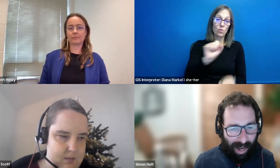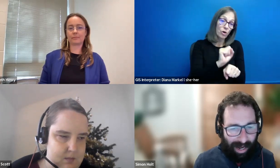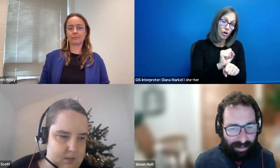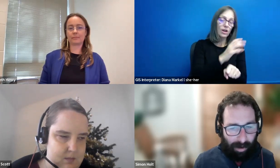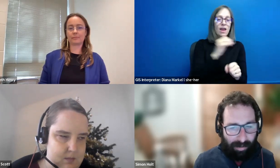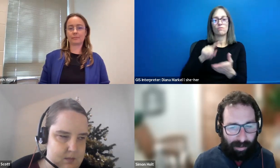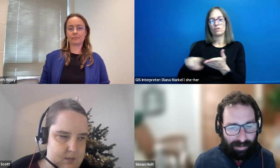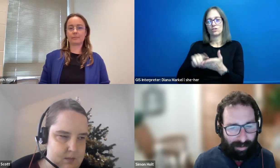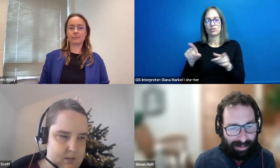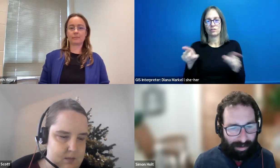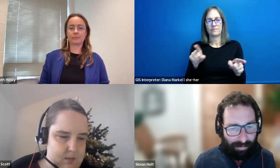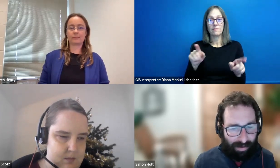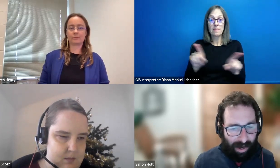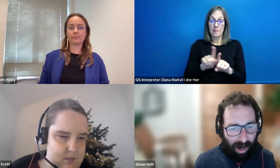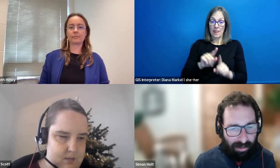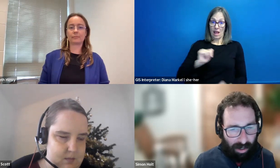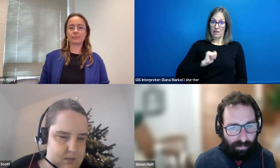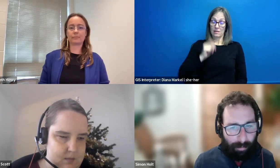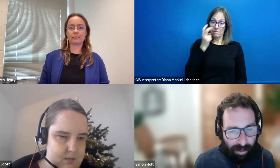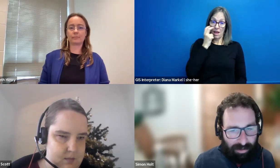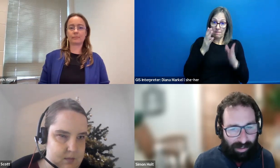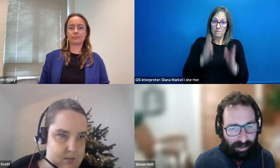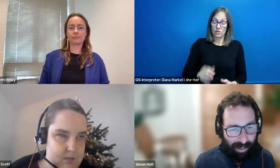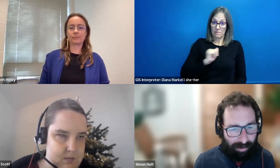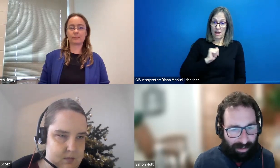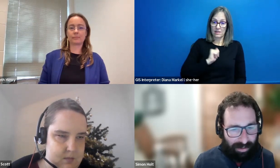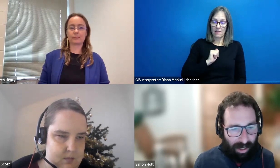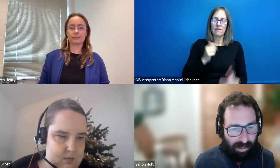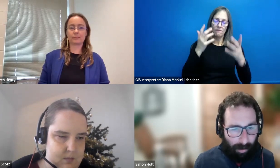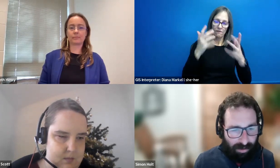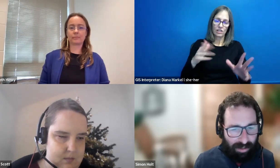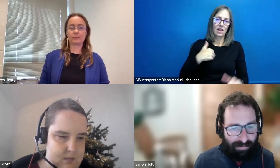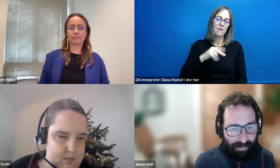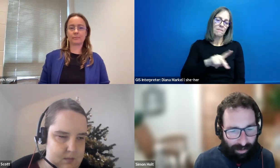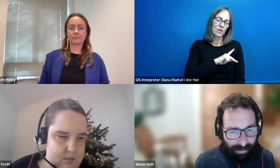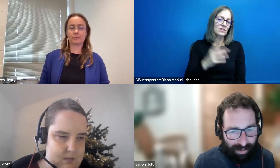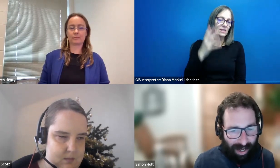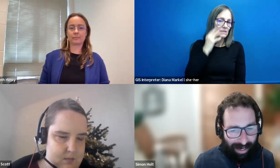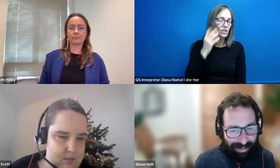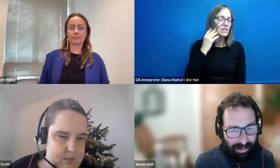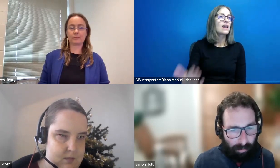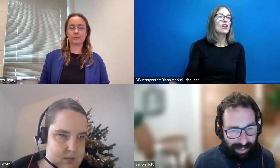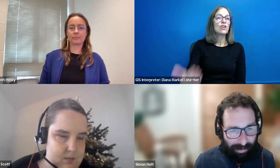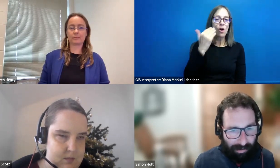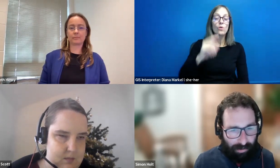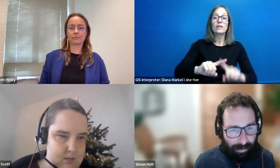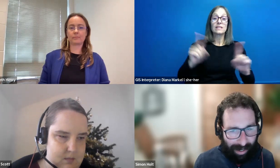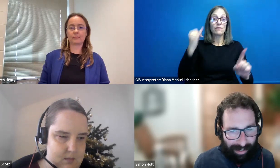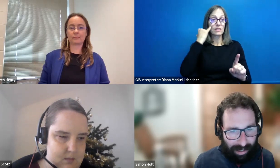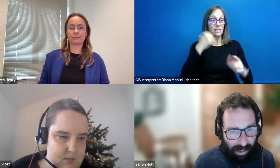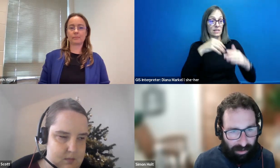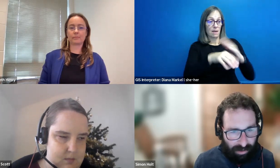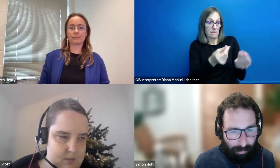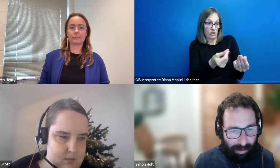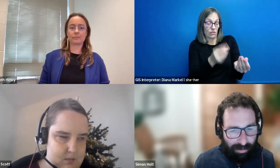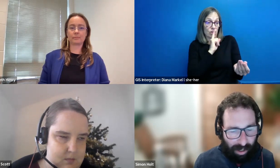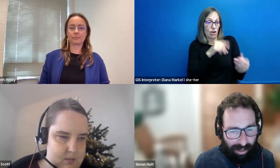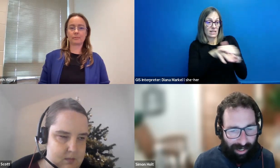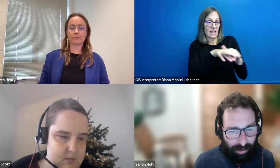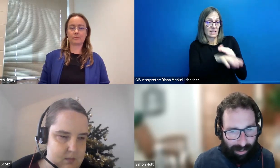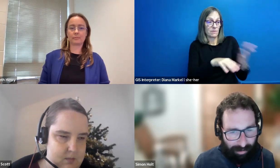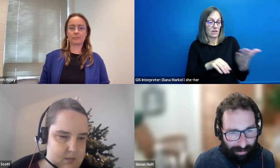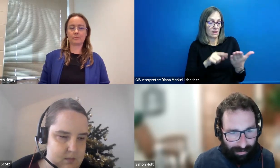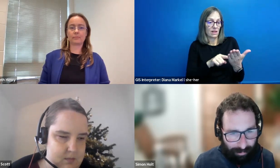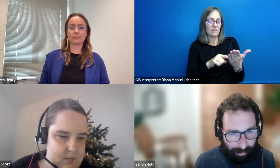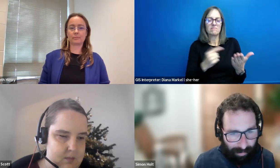Simon Holt: As a blind person myself, I know from personal experience the positive difference accessible materials can make to somebody's learning experience